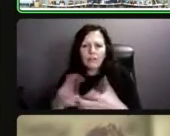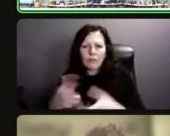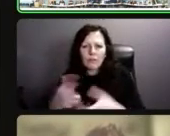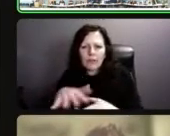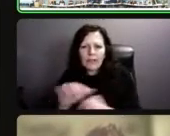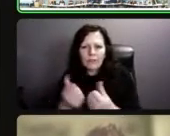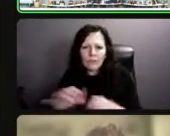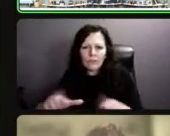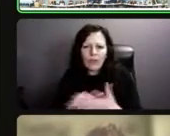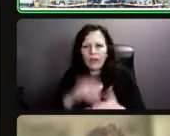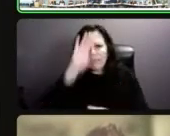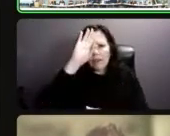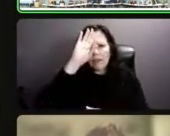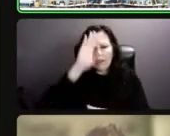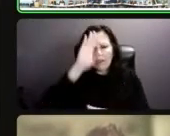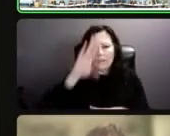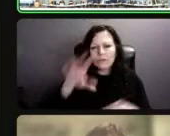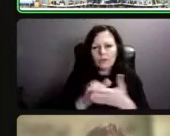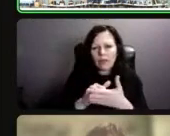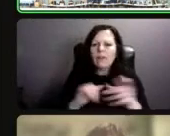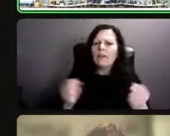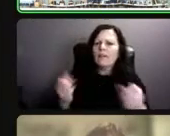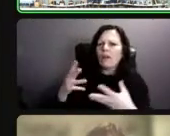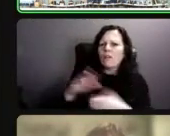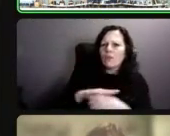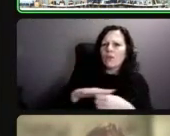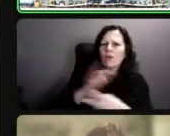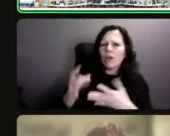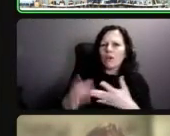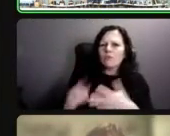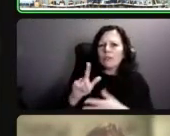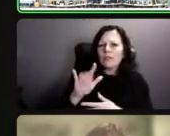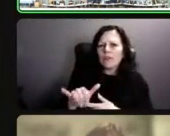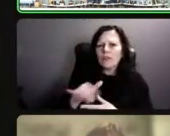LOT OF LAW ENFORCEMENT